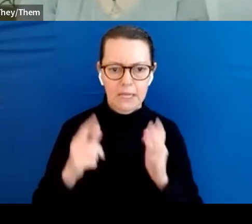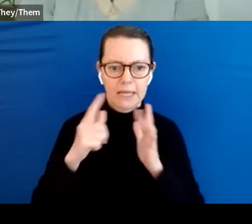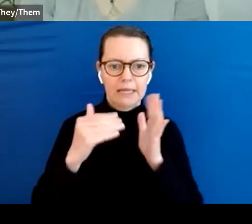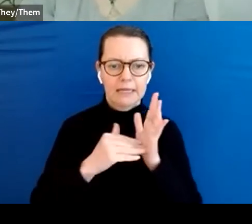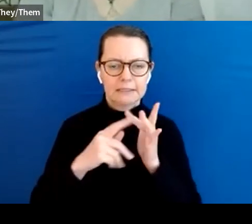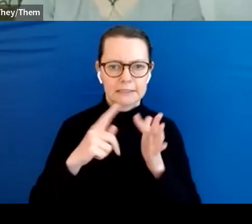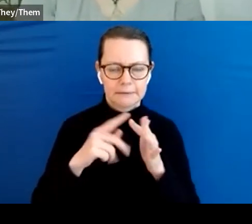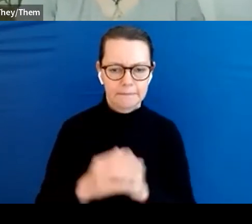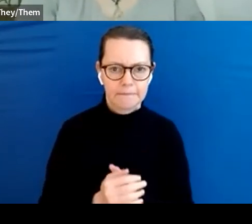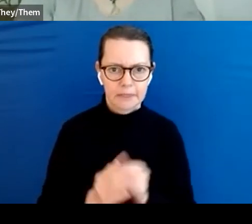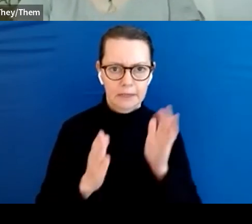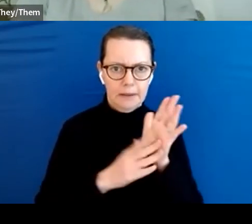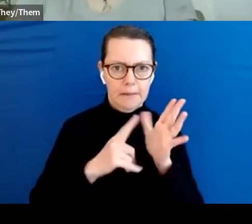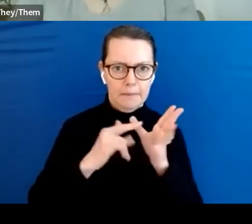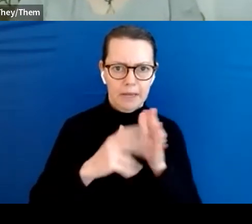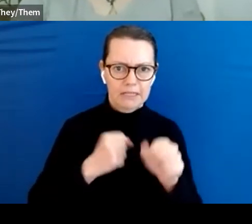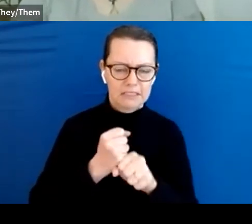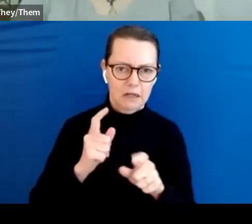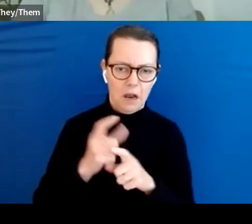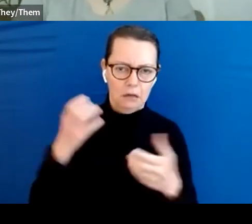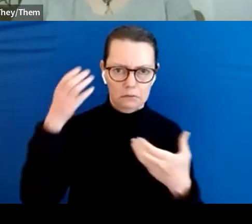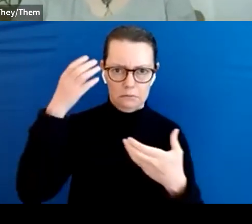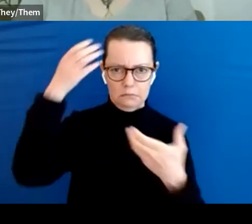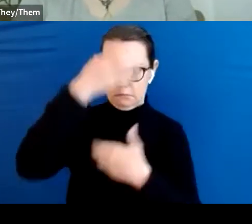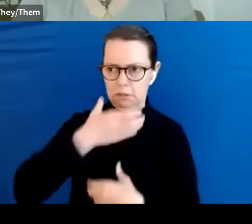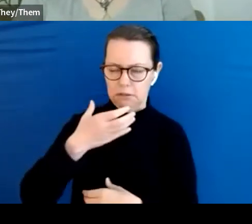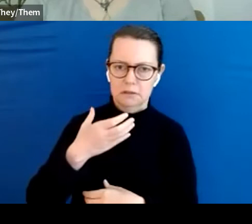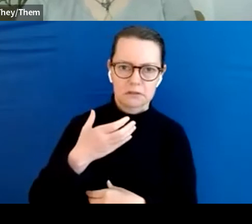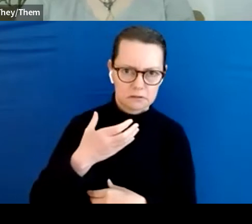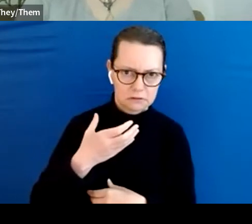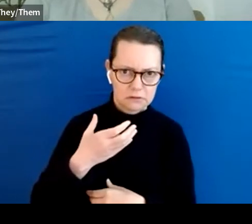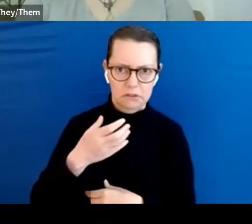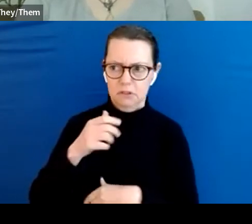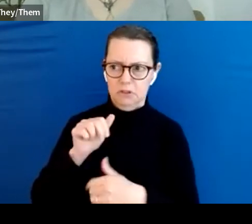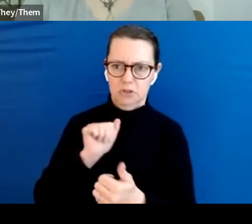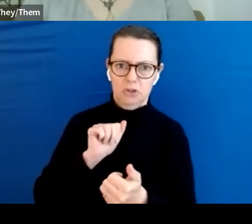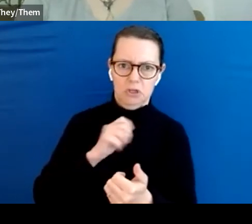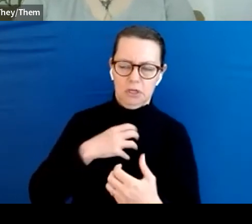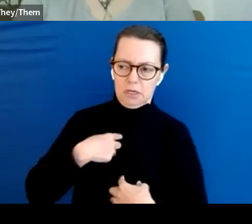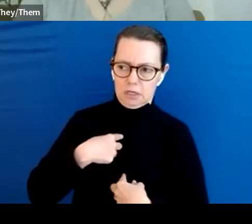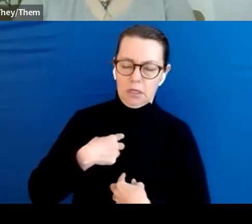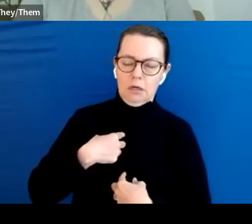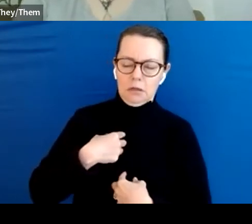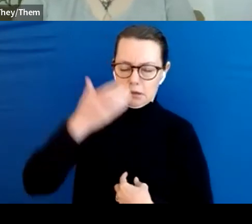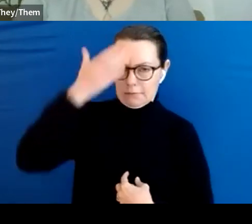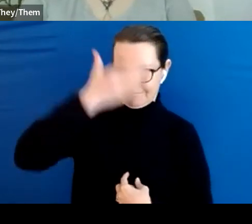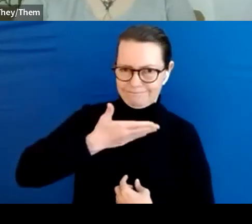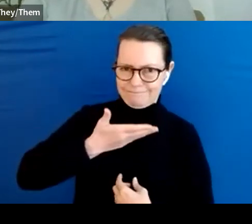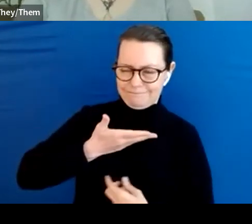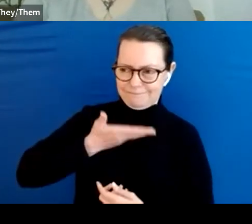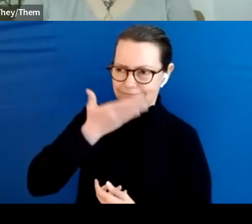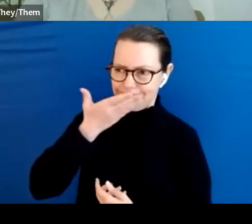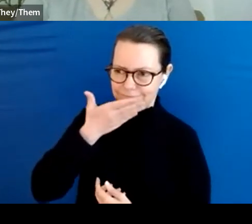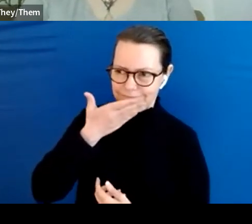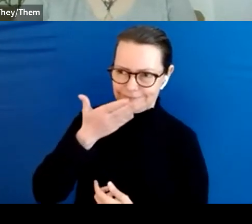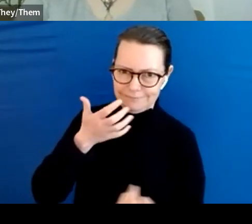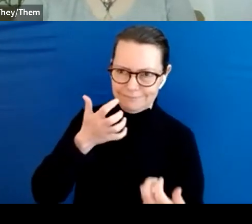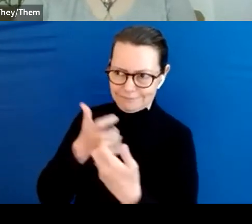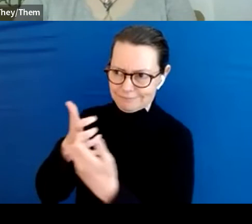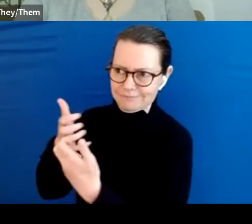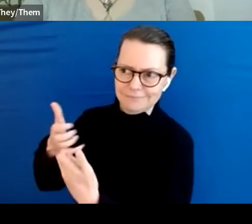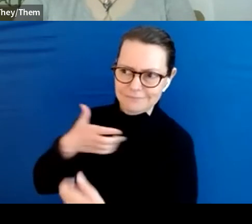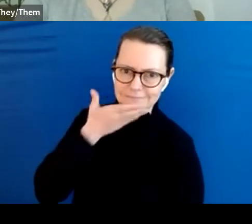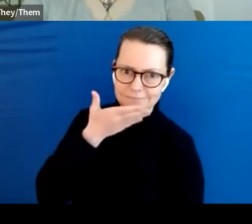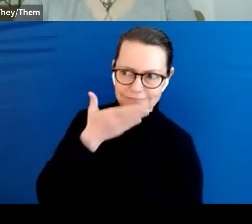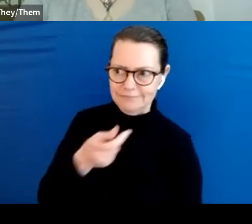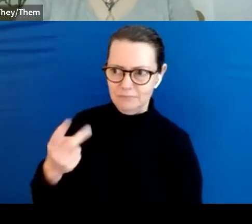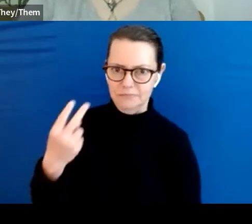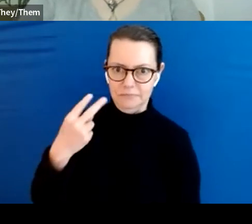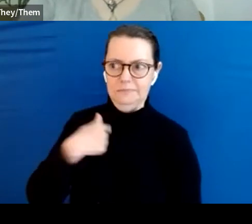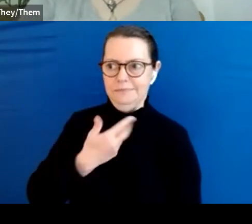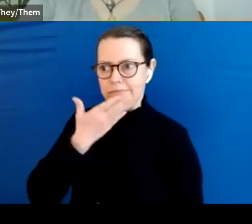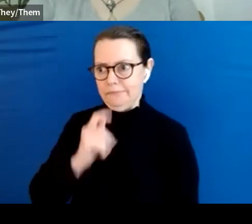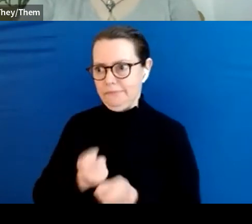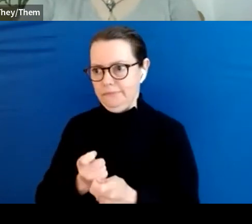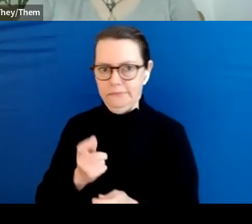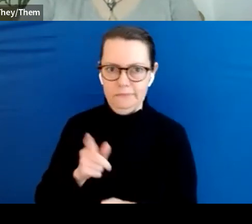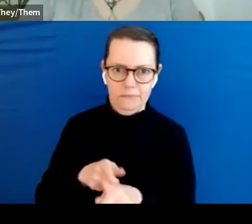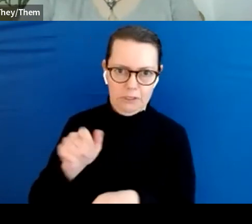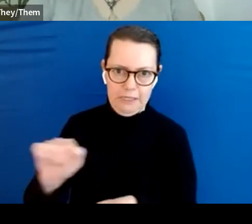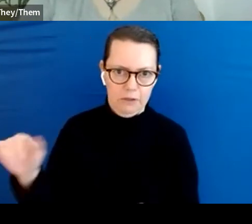Yes, I'm asking is, I guess, for me it's trying to fit in with societal norms and, and each individual each group and what I perceive know they want me to be.